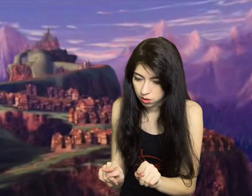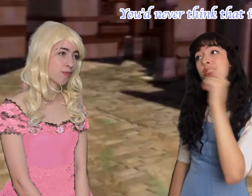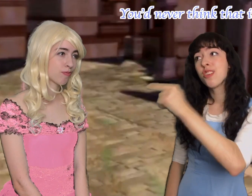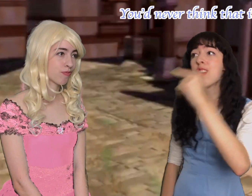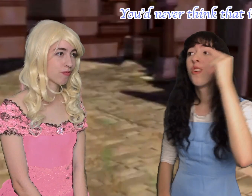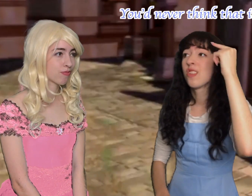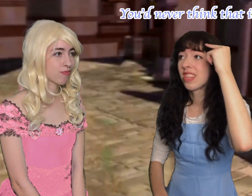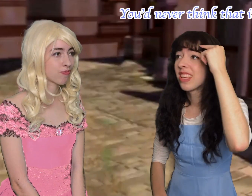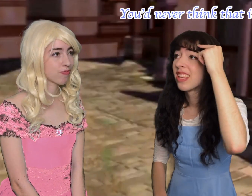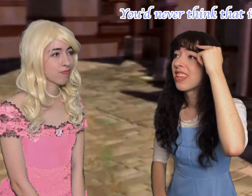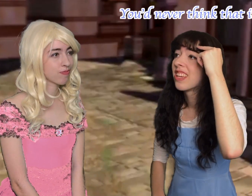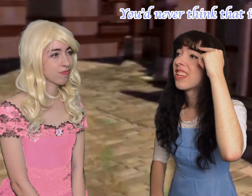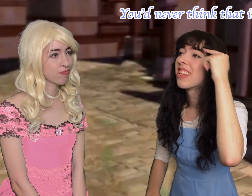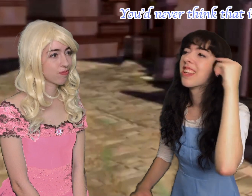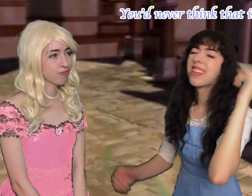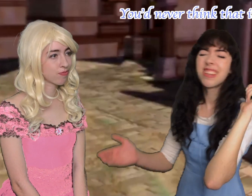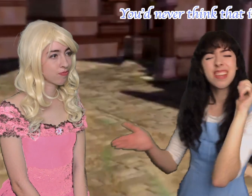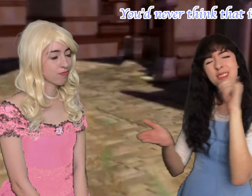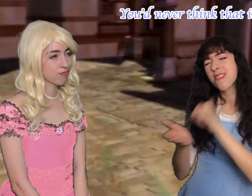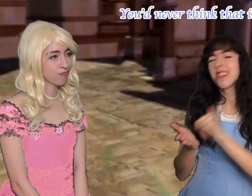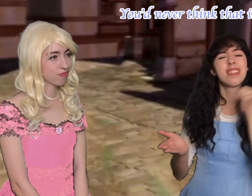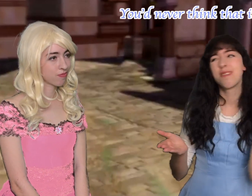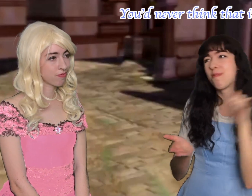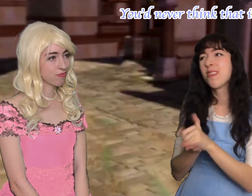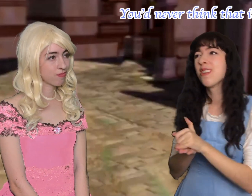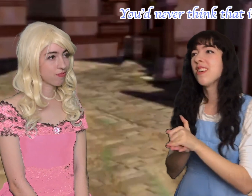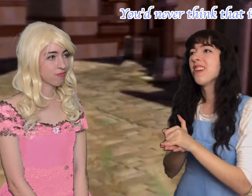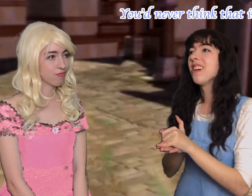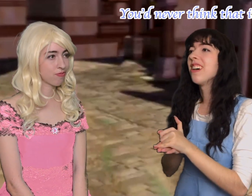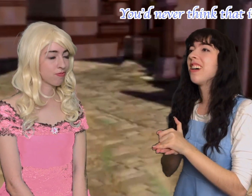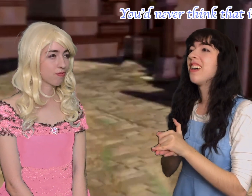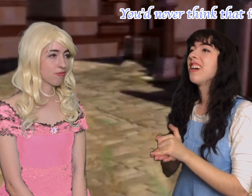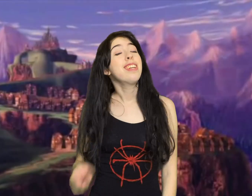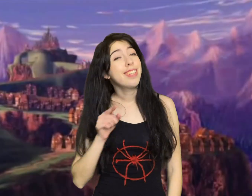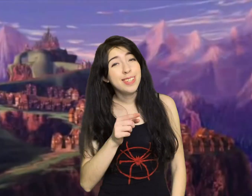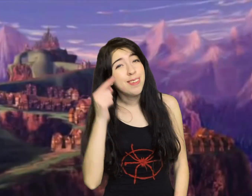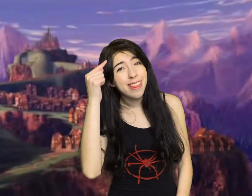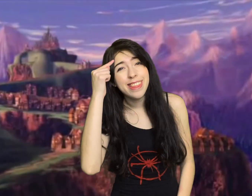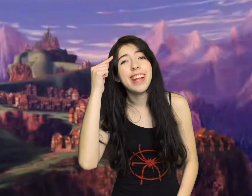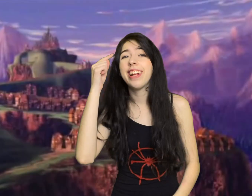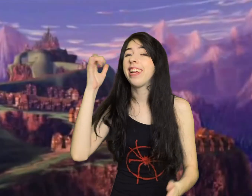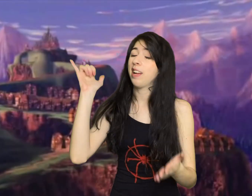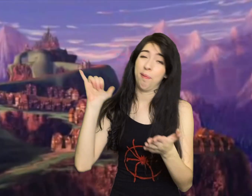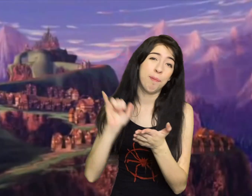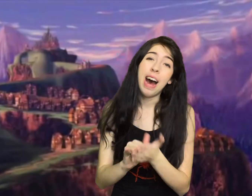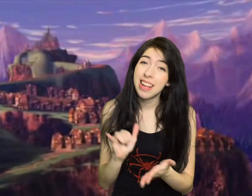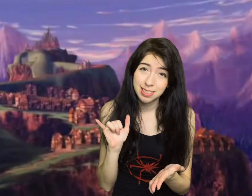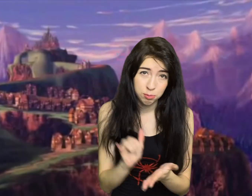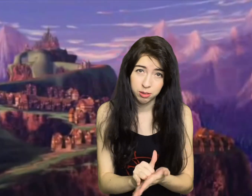you'd never think that it was so YOU THINK IMPOSSIBLE